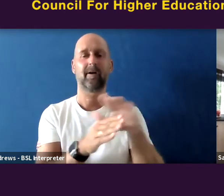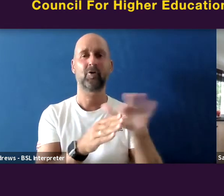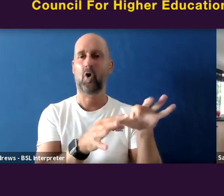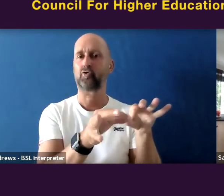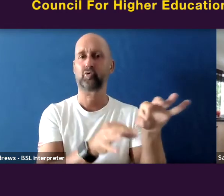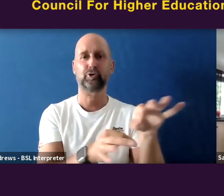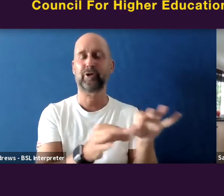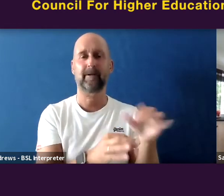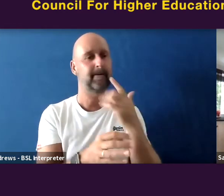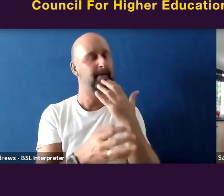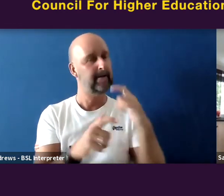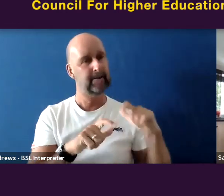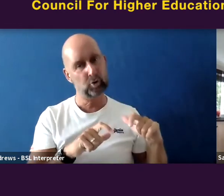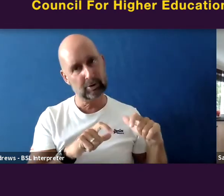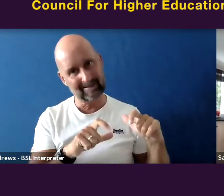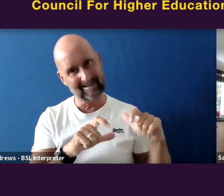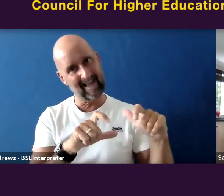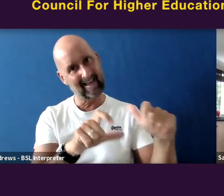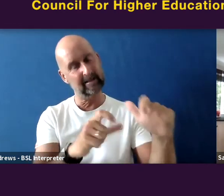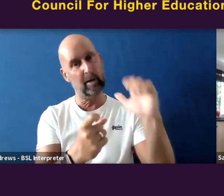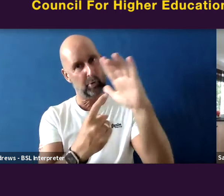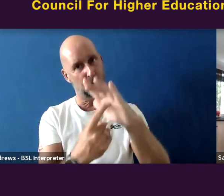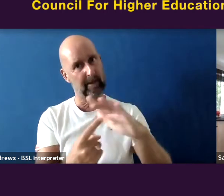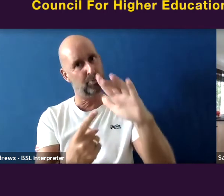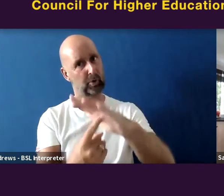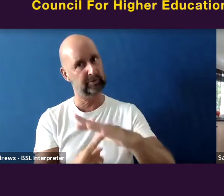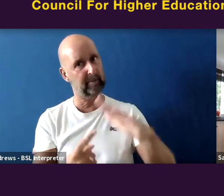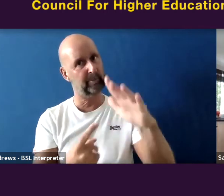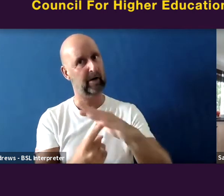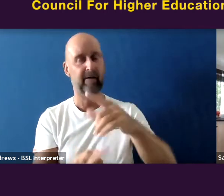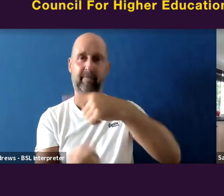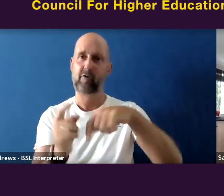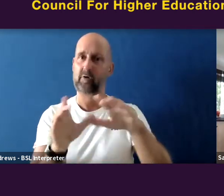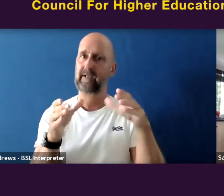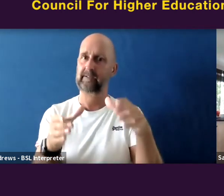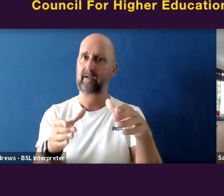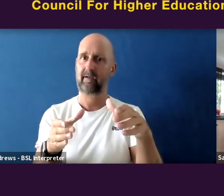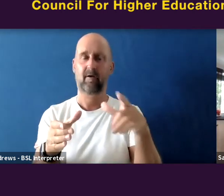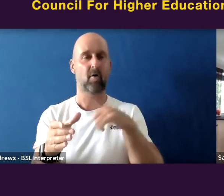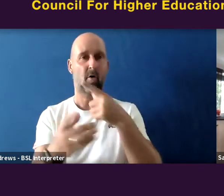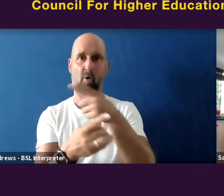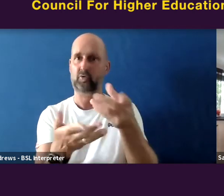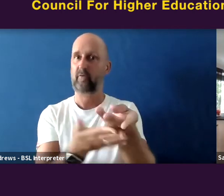sustained prioritisation that we need for our sector, the wider economy and for society.